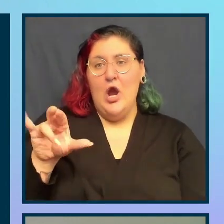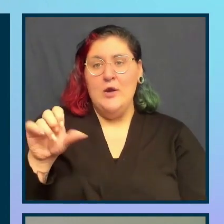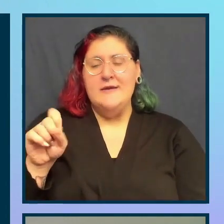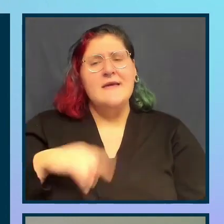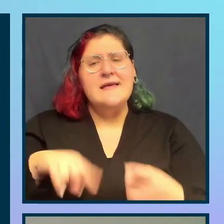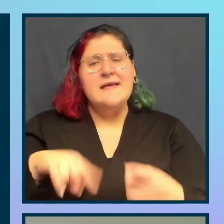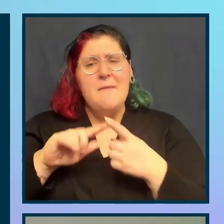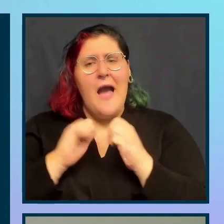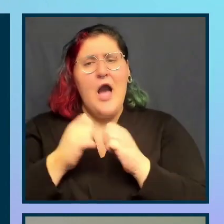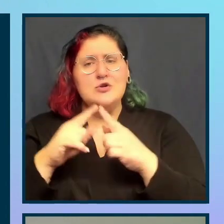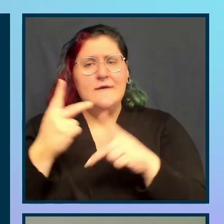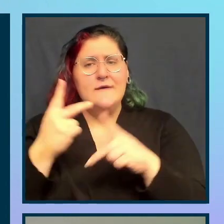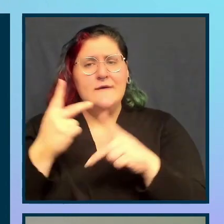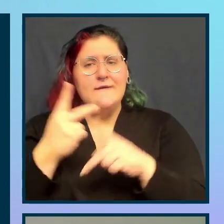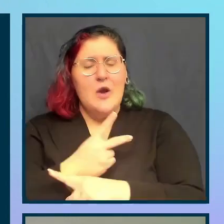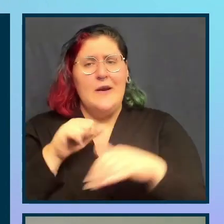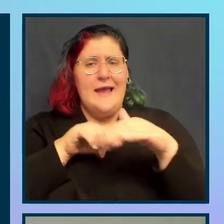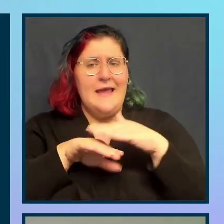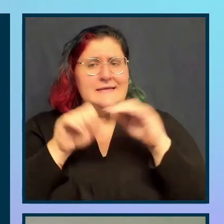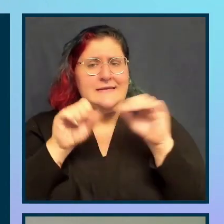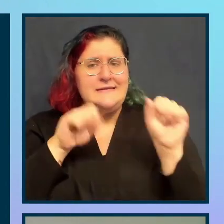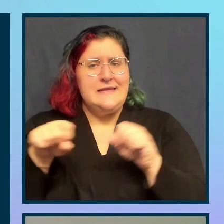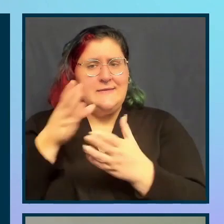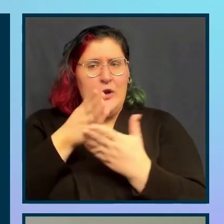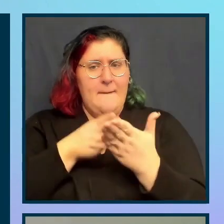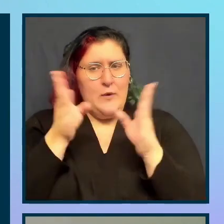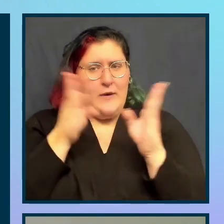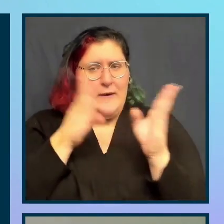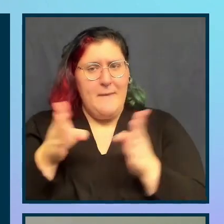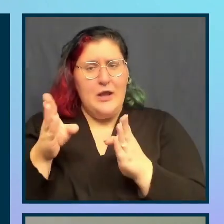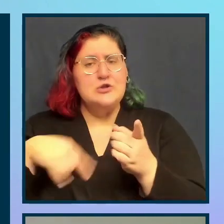when you're asked to build something that doesn't fit into a conventional, well-mapped patterns,